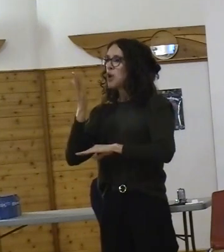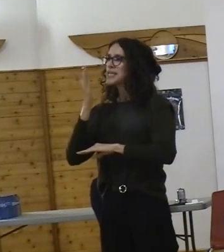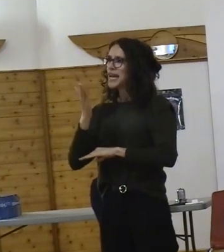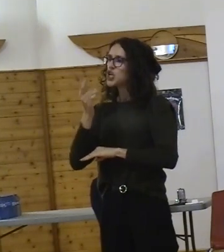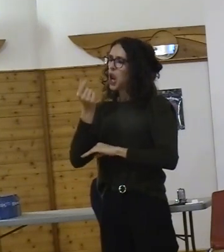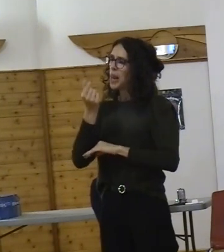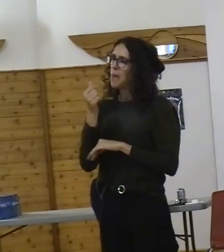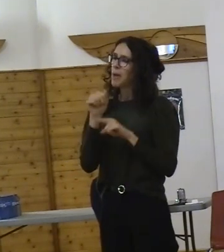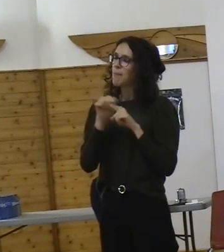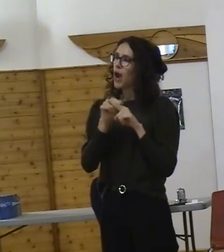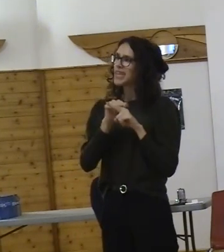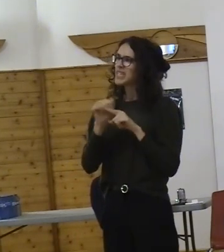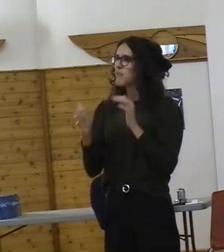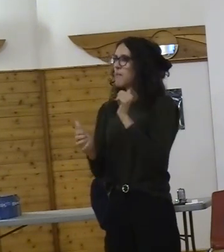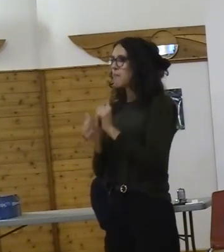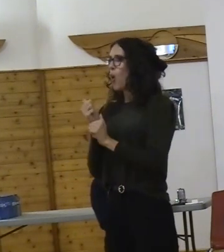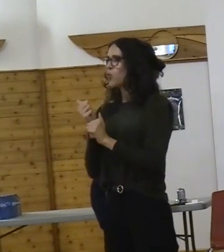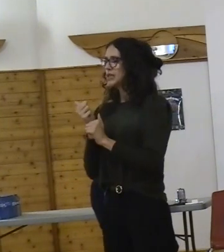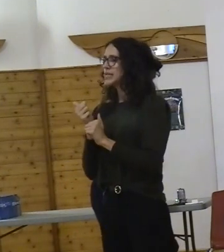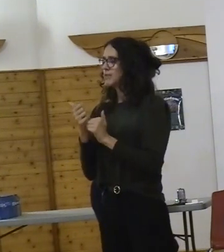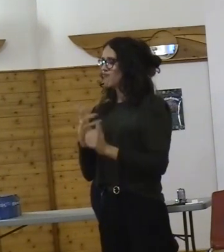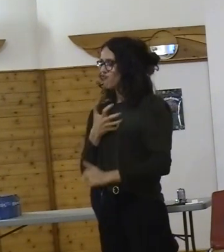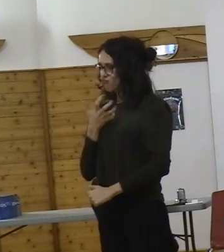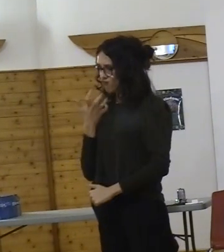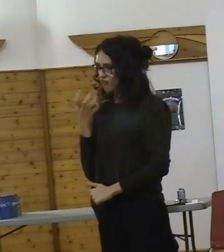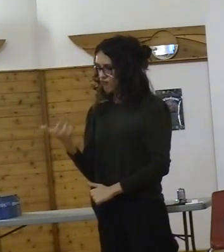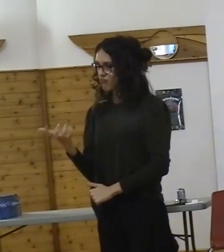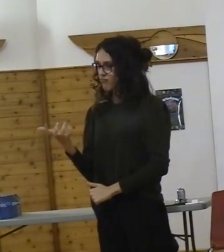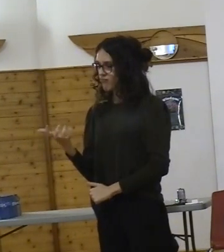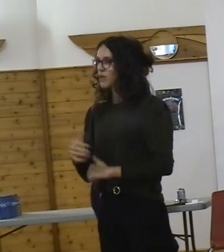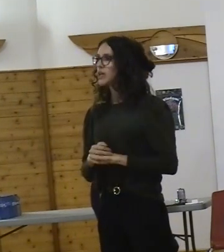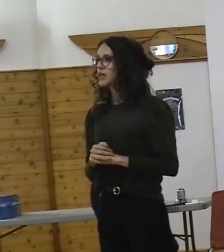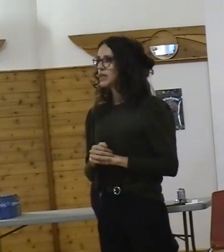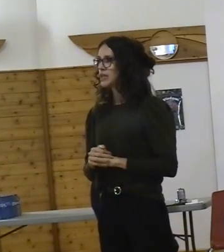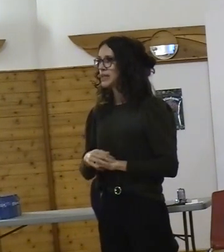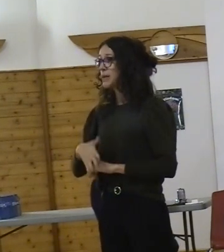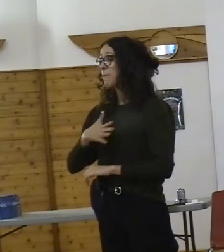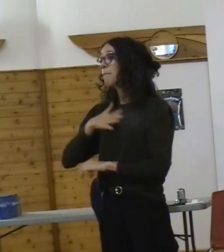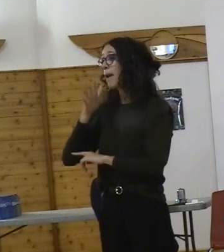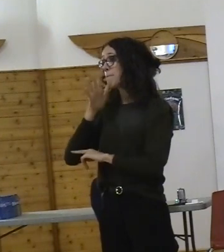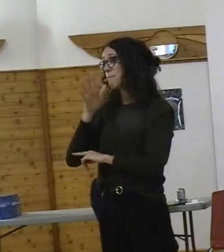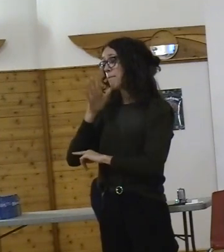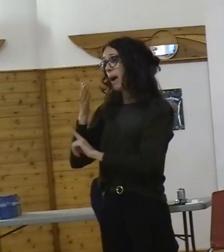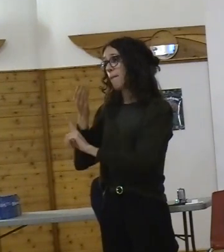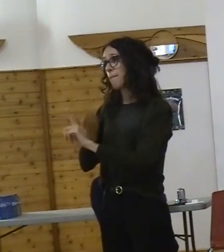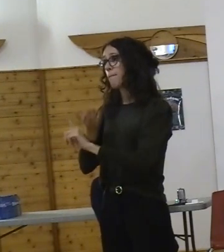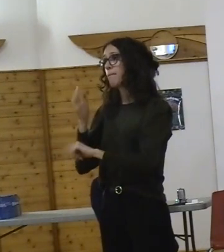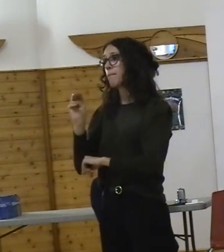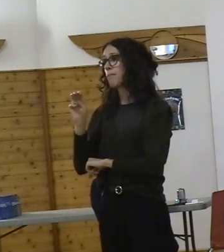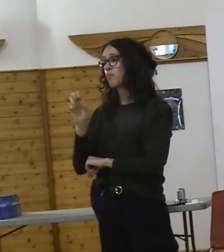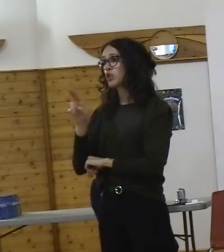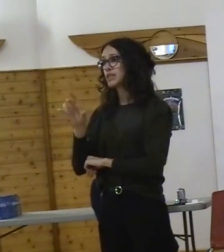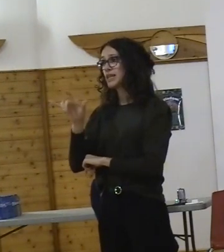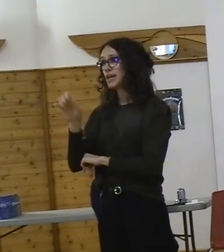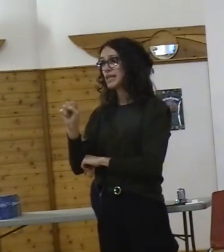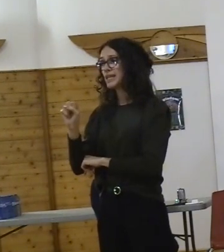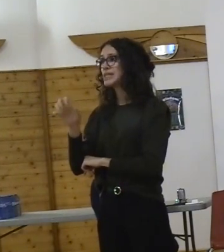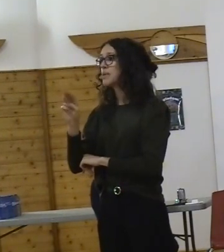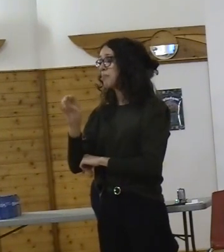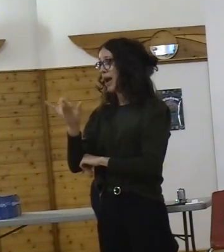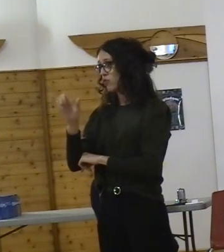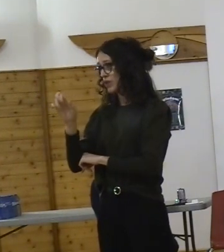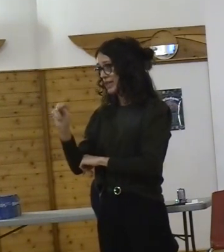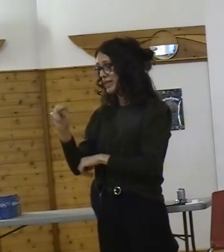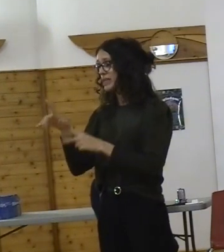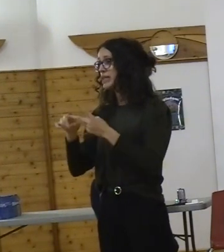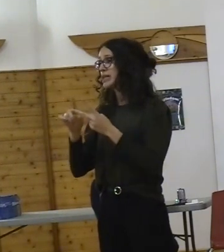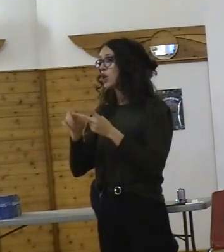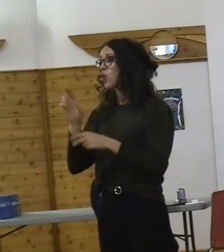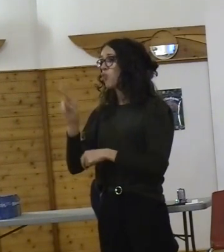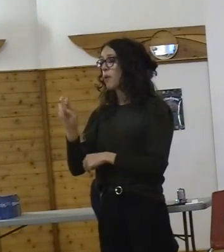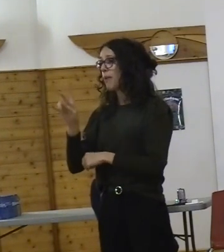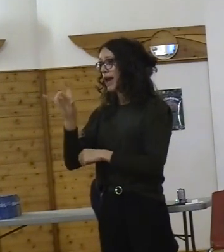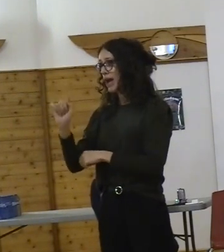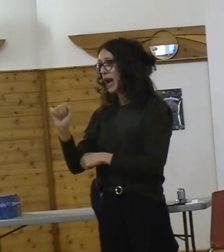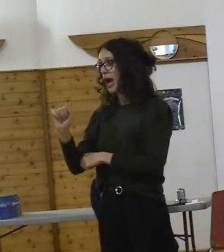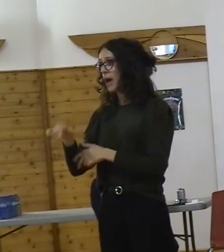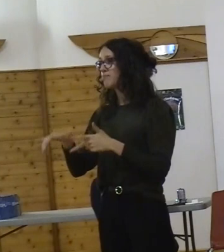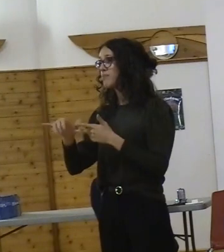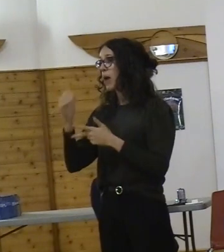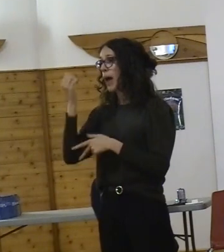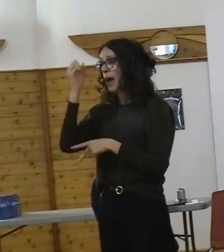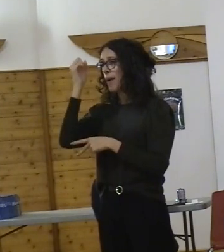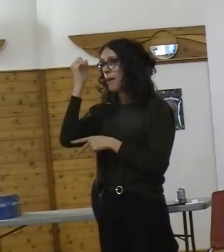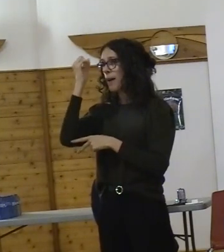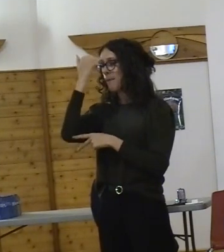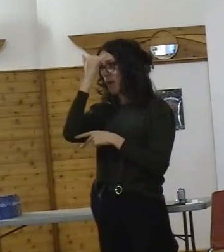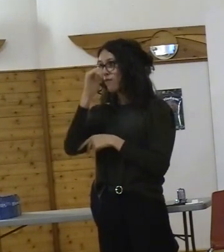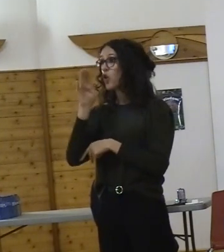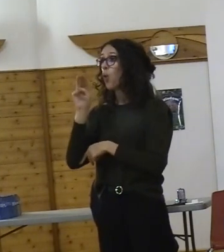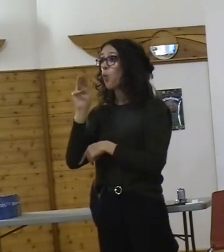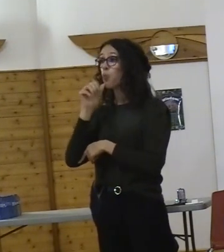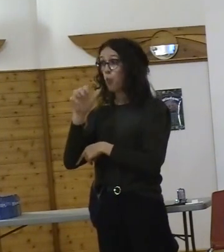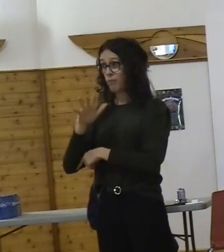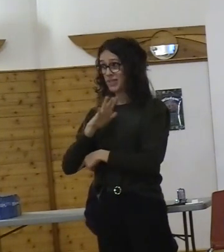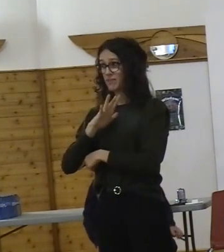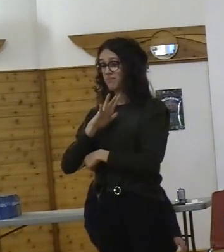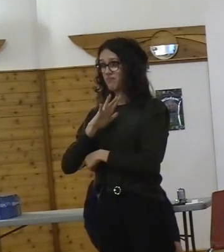So, Morgan Harris, my mother, Mercedes Myron, Rebecca Conswa, Buffalo Woman, otherwise known as Mashcona Bishikei Inkwe.